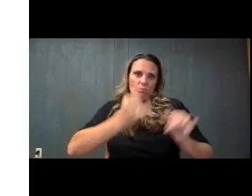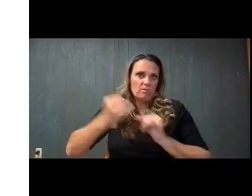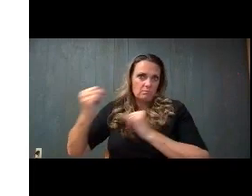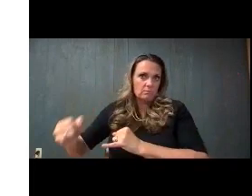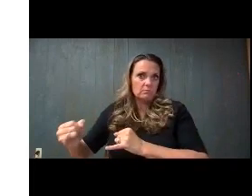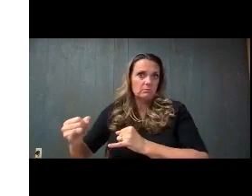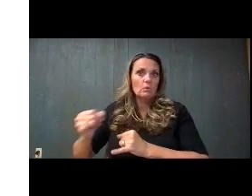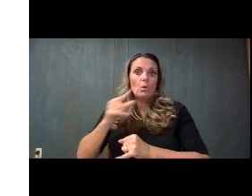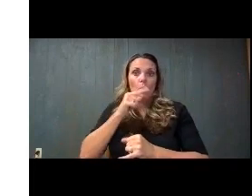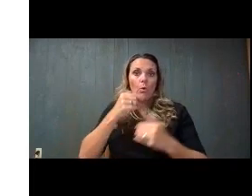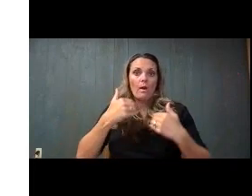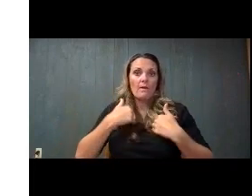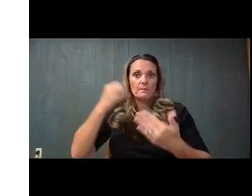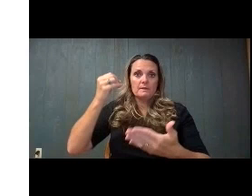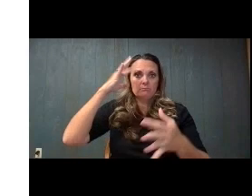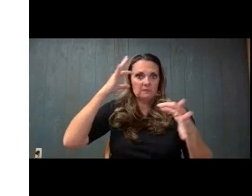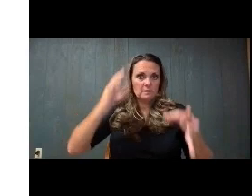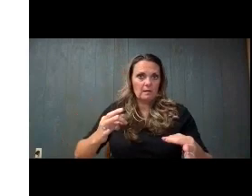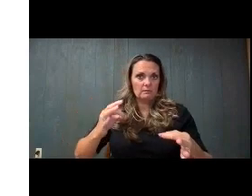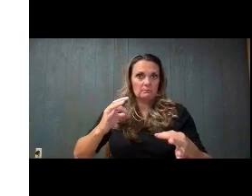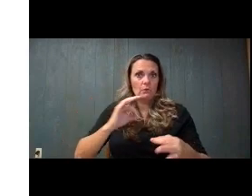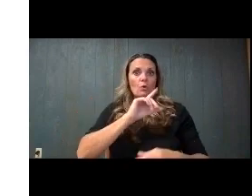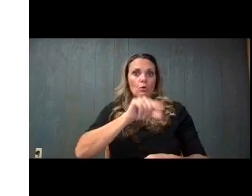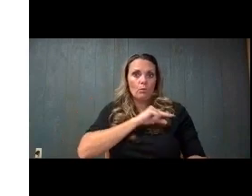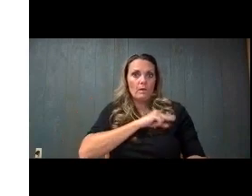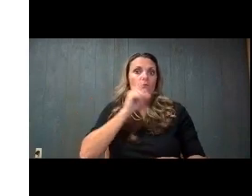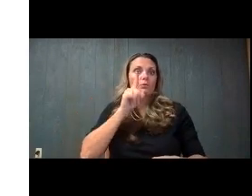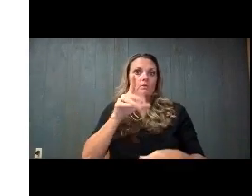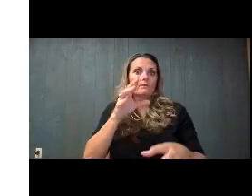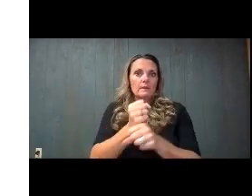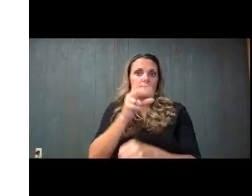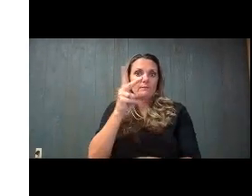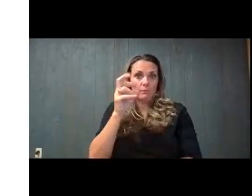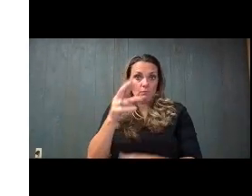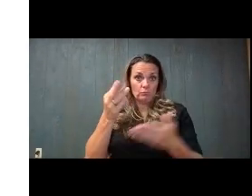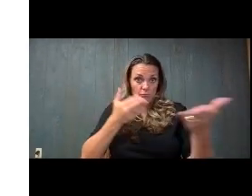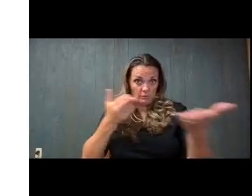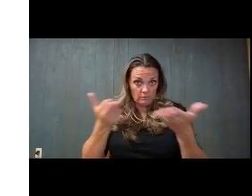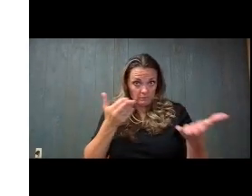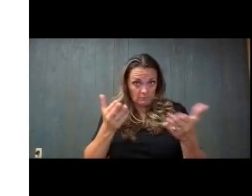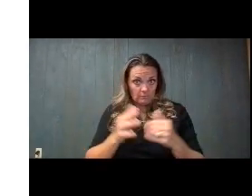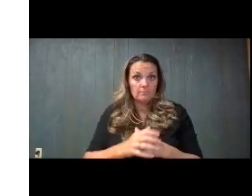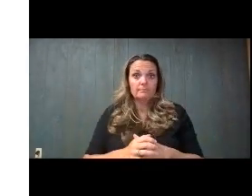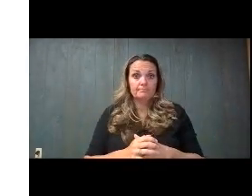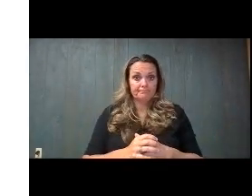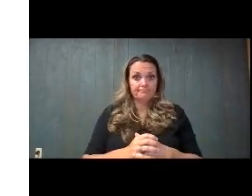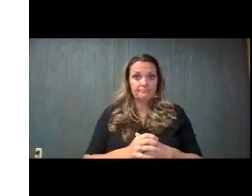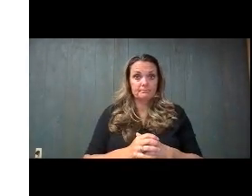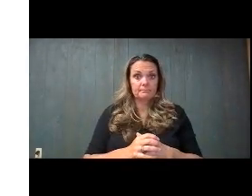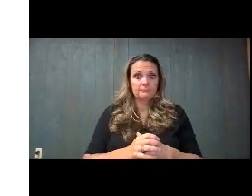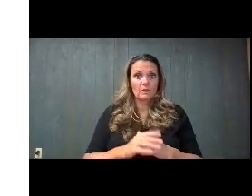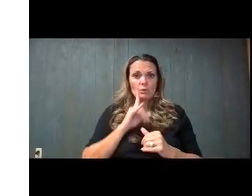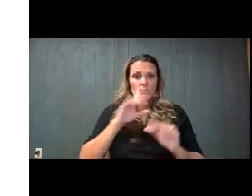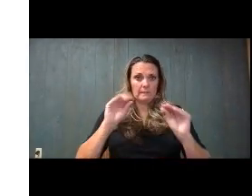who have been determined eligible to receive VR services. So just to clarify on that